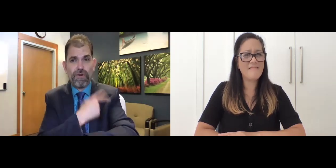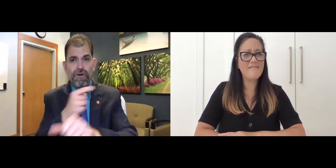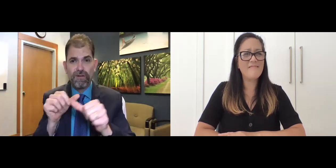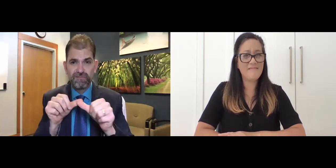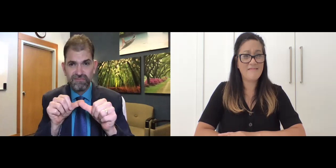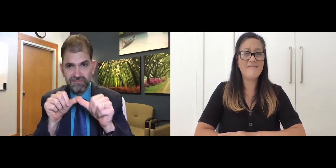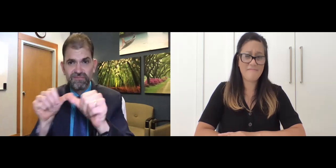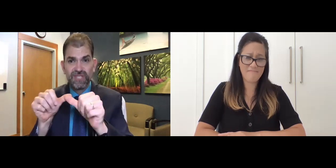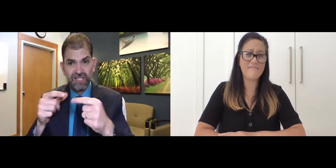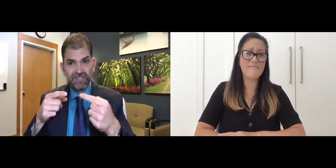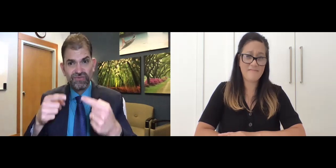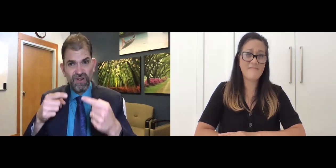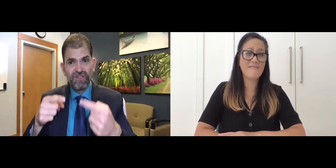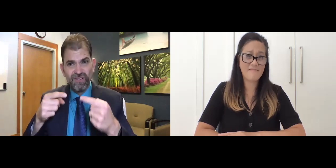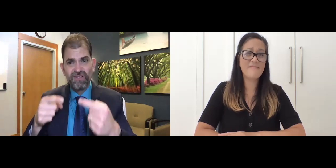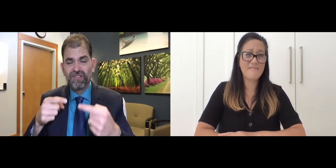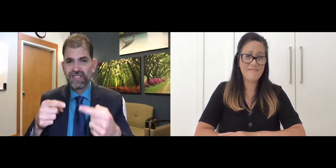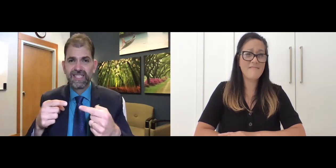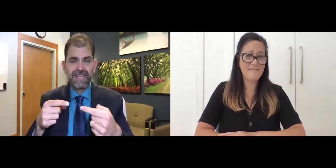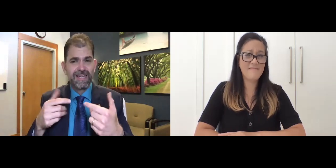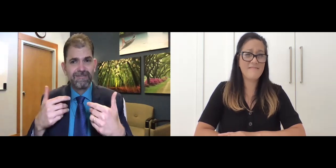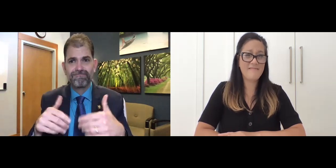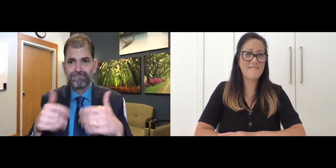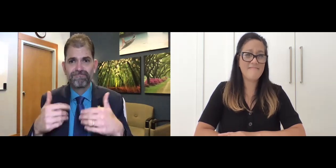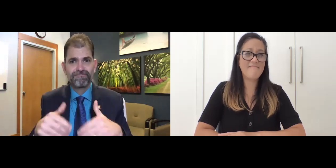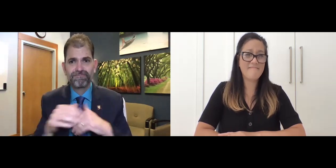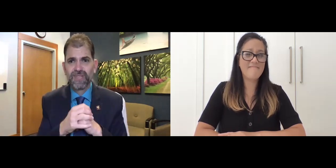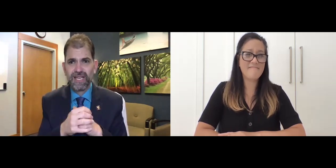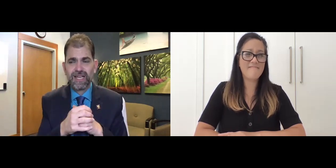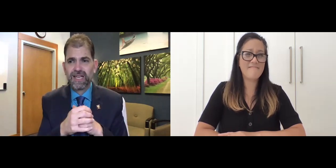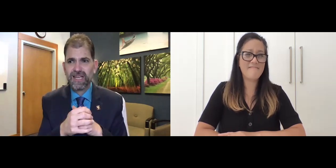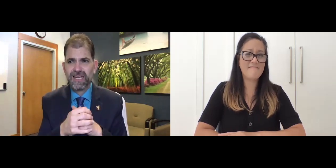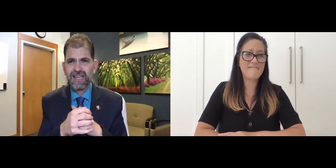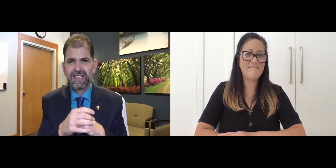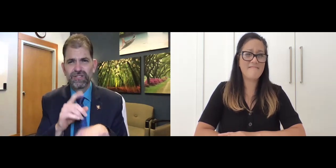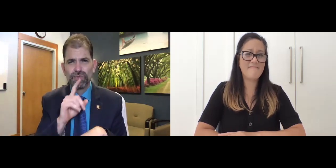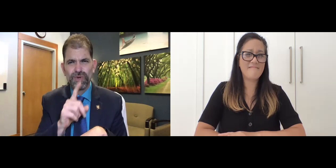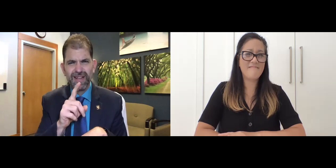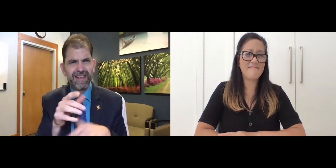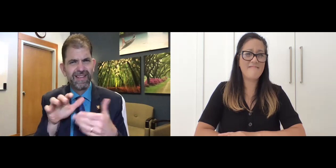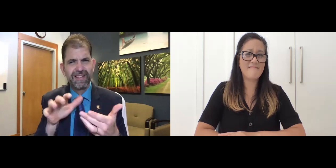and that's a lifelong endeavor. It's a lifelong struggle